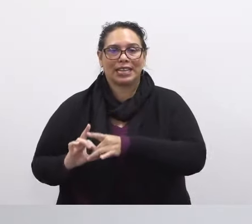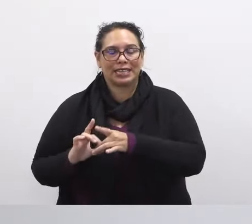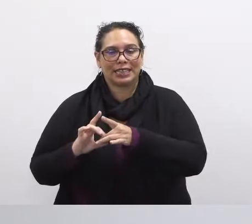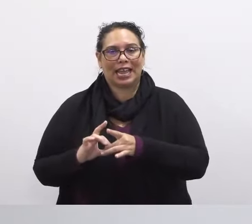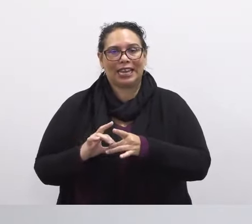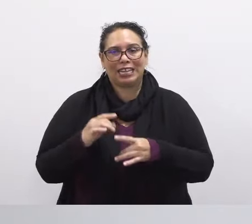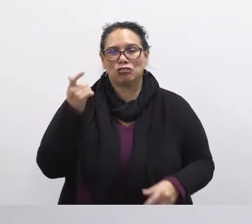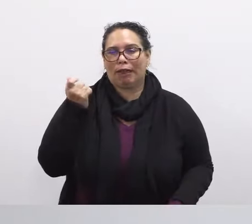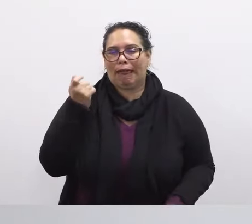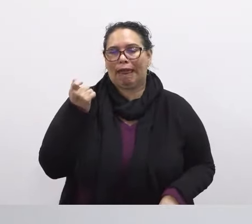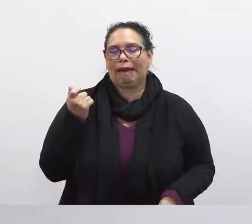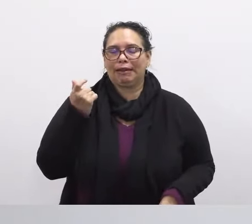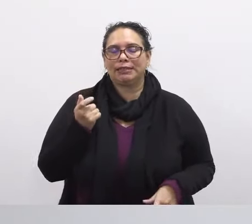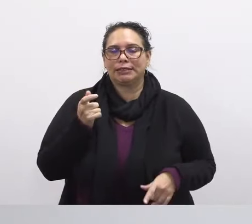and cost for governing board election